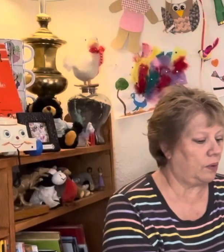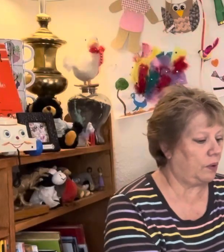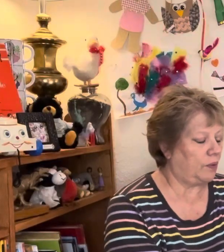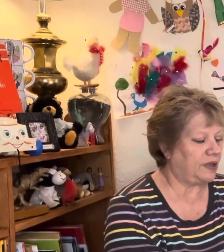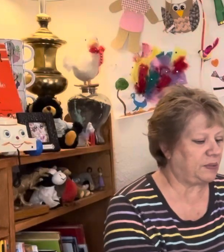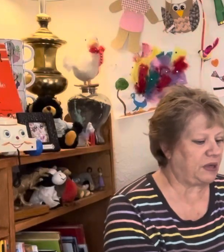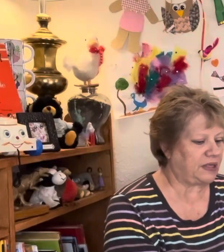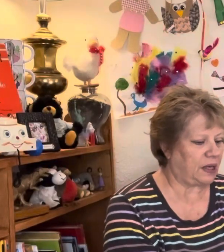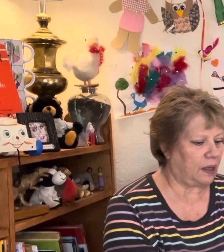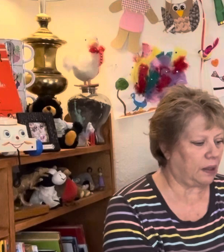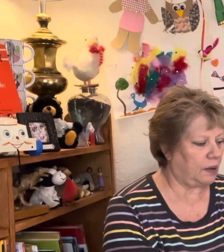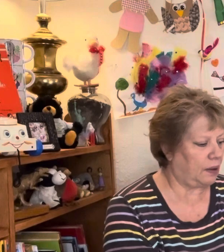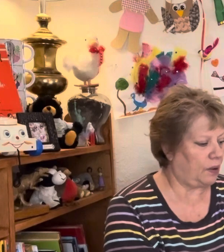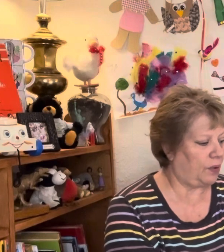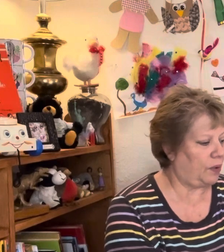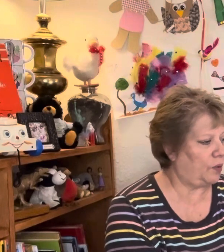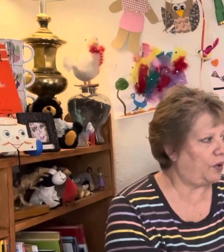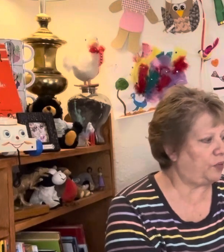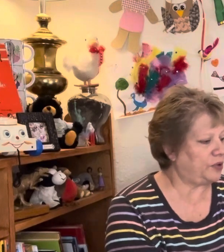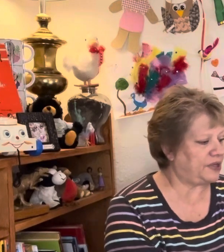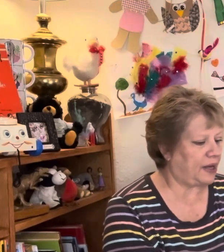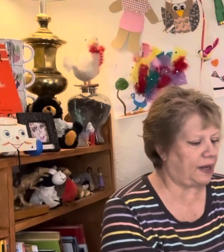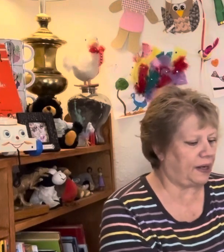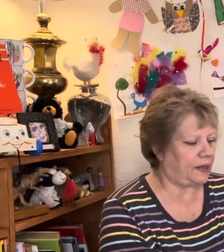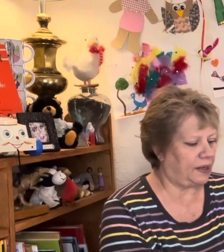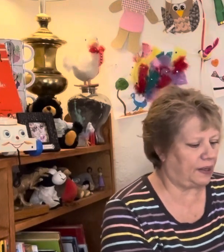We did it. BARB: What's missing? BUSTER: Oh, my side. One more side. BARB: One more side.